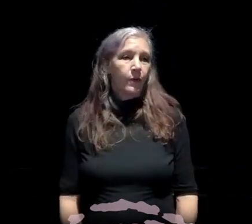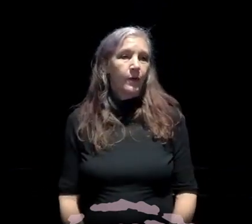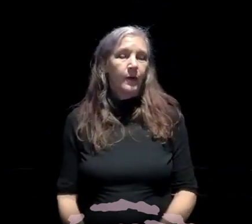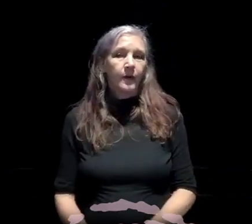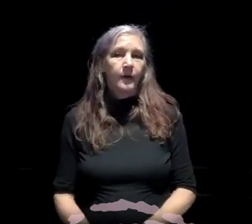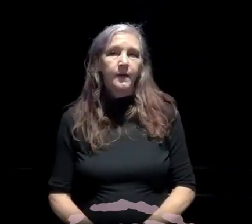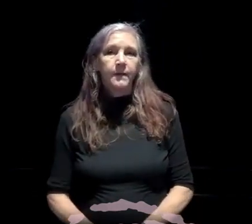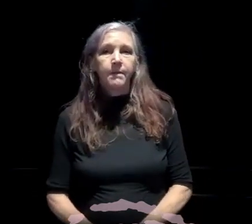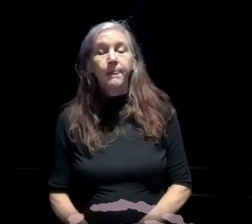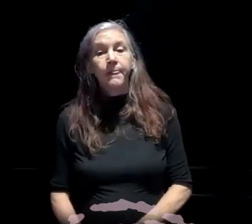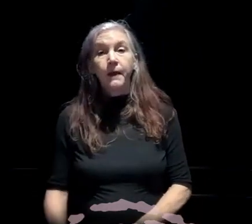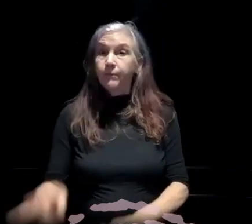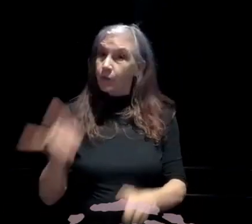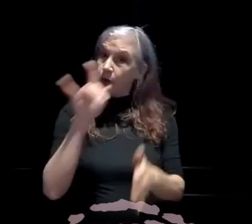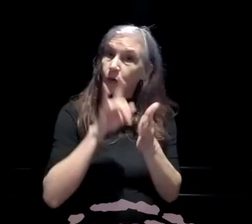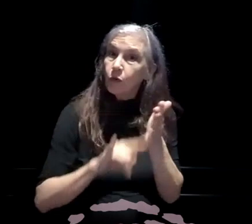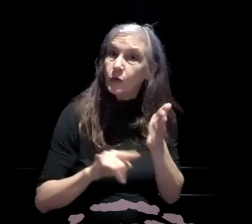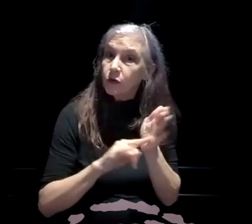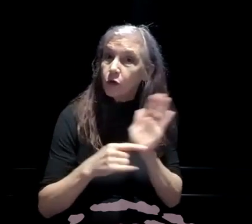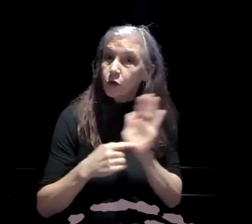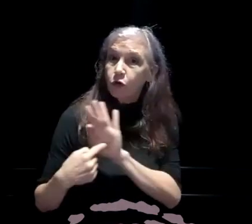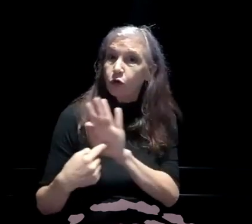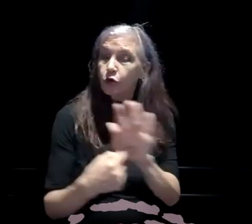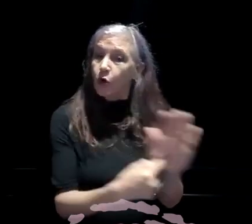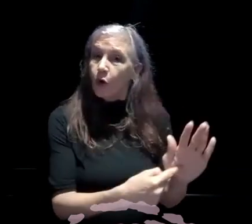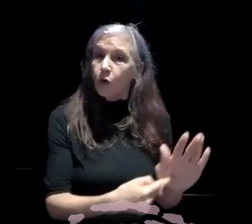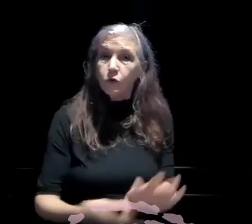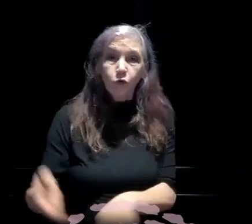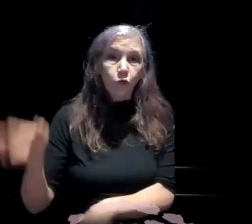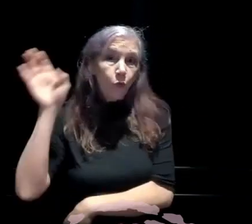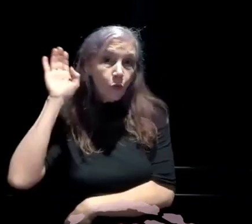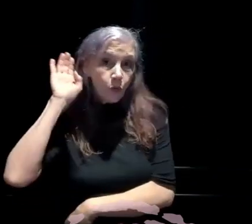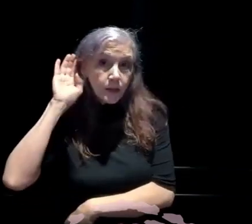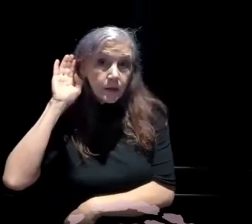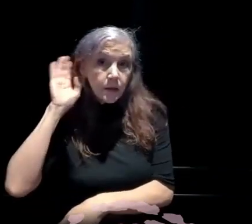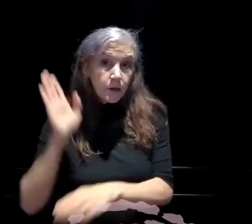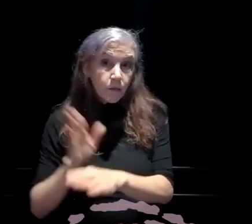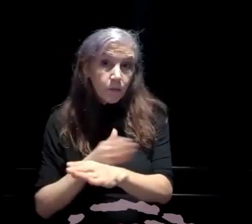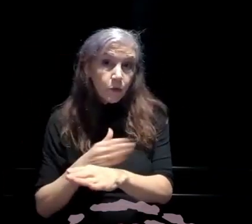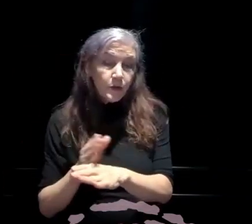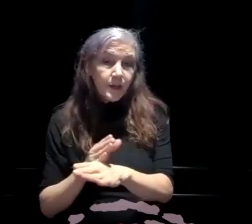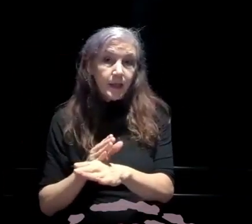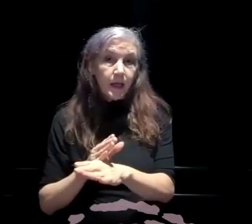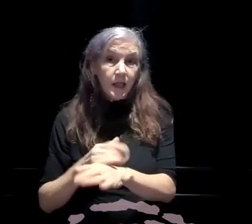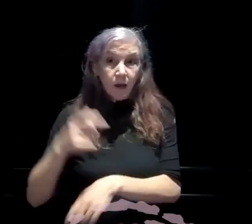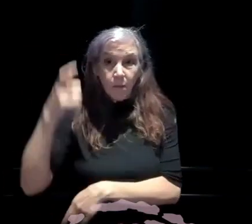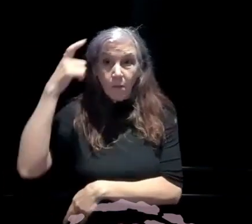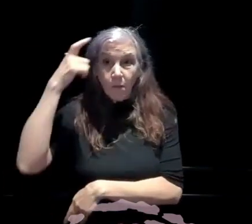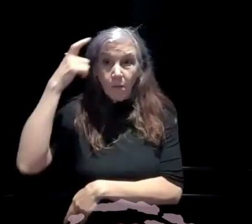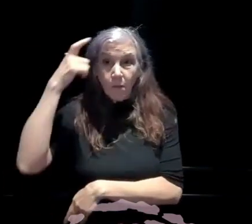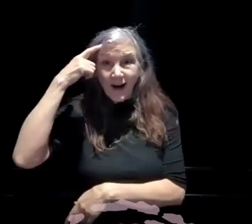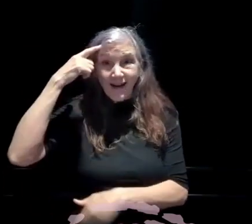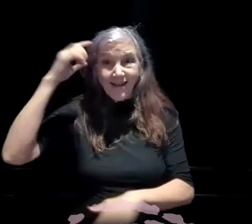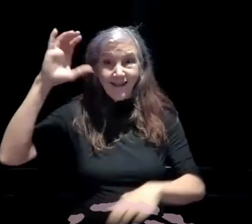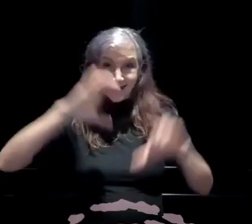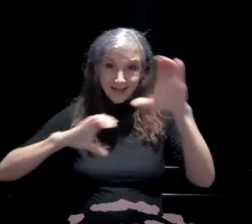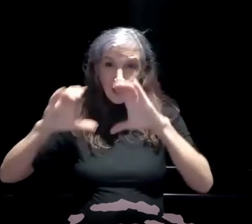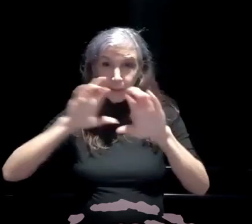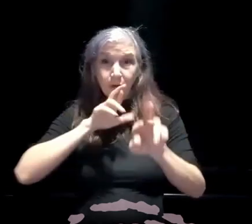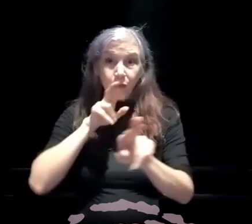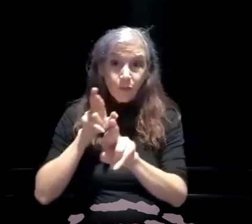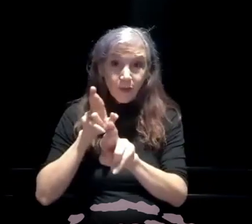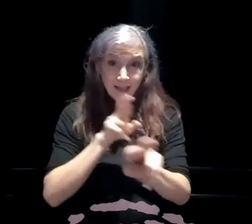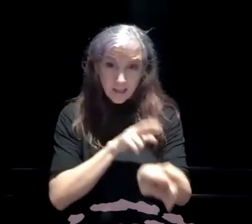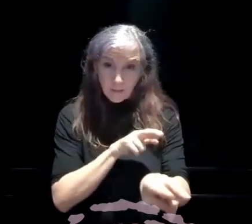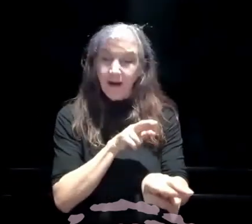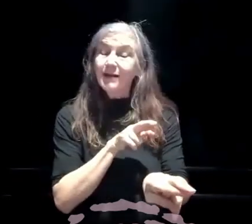Re has shown that when we listen to music There's actually a chemical reaction that is happening in our brain.